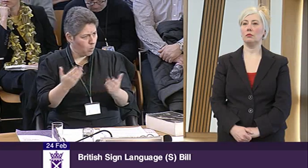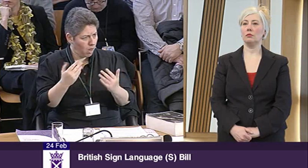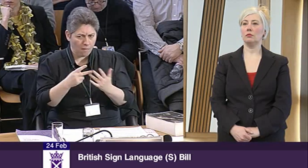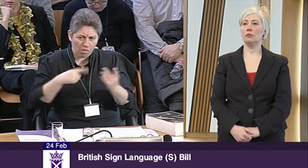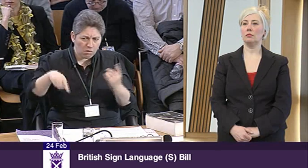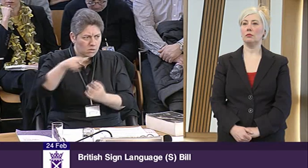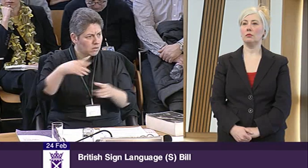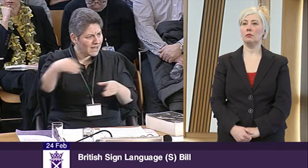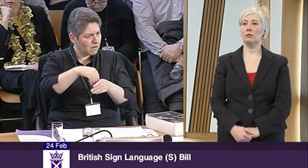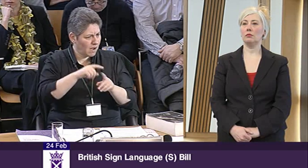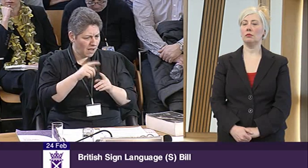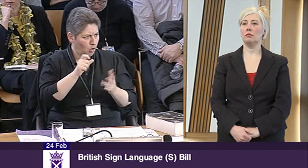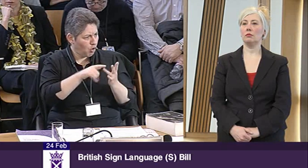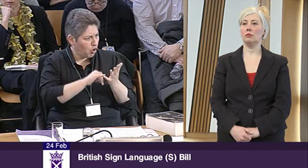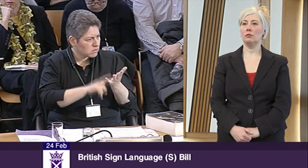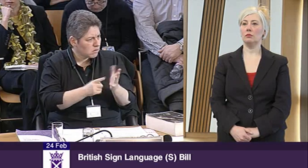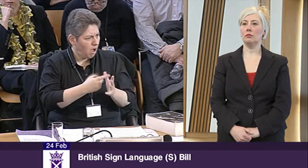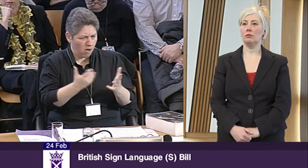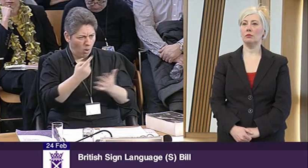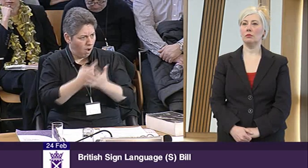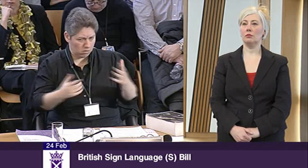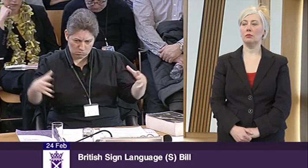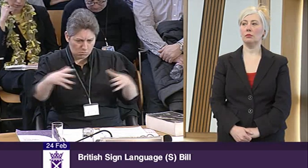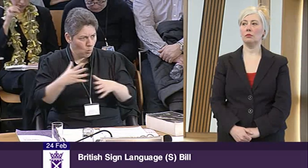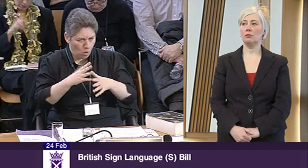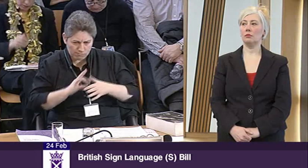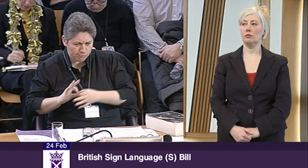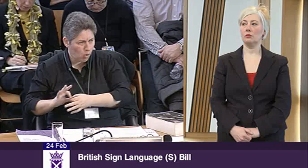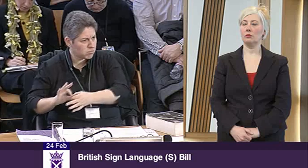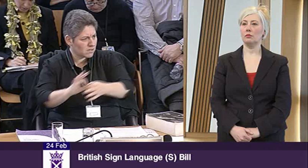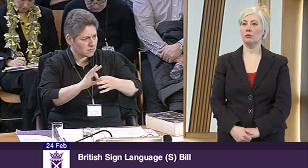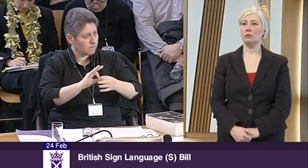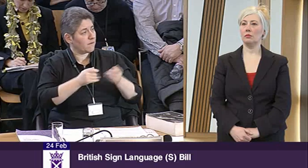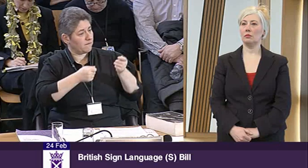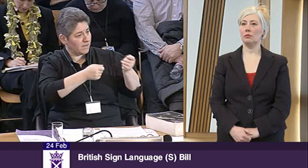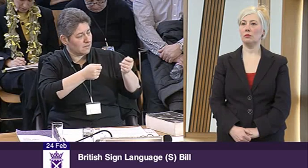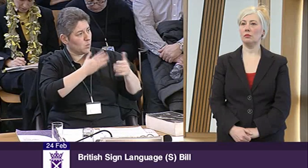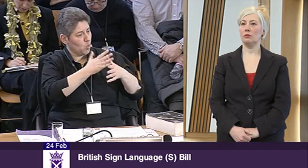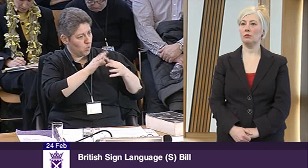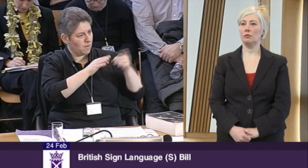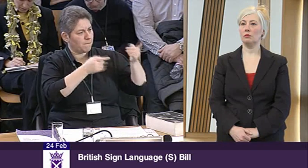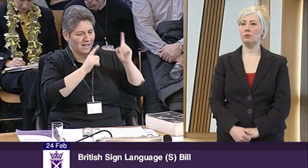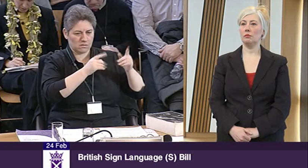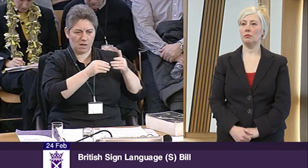cent or more—should be Scottish deaf BSL users. Obviously, organisations such as COSLA